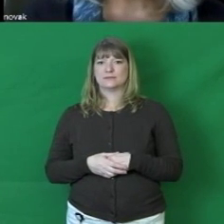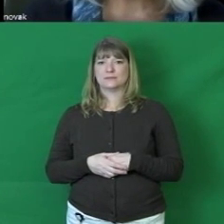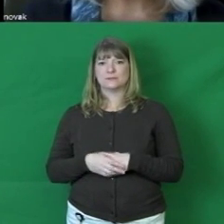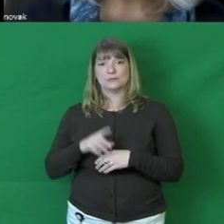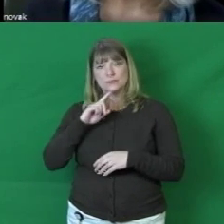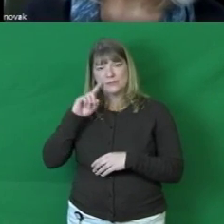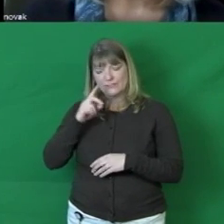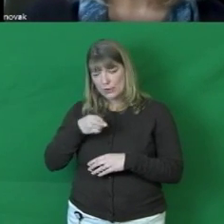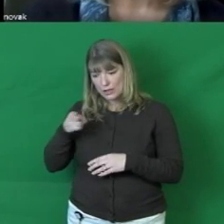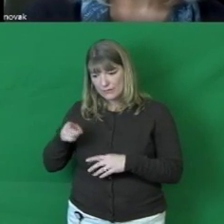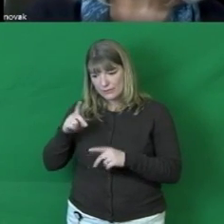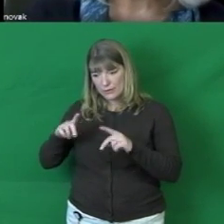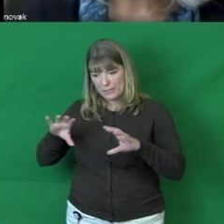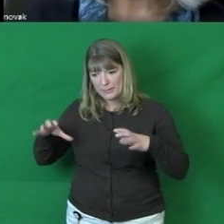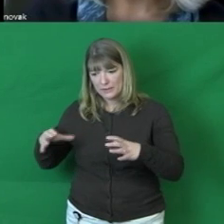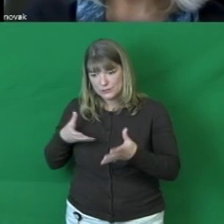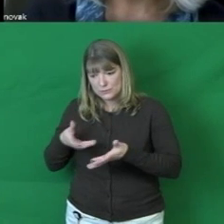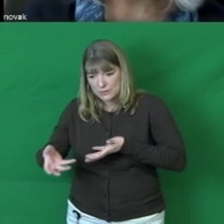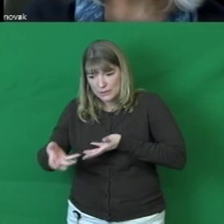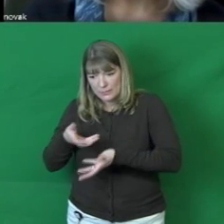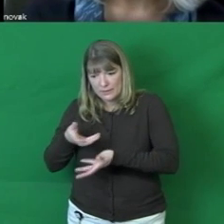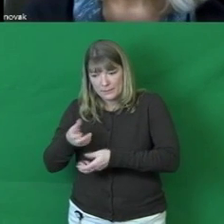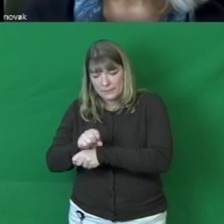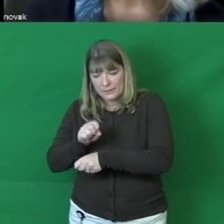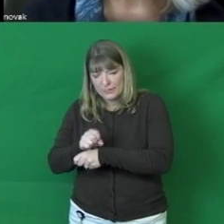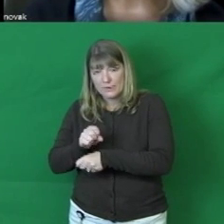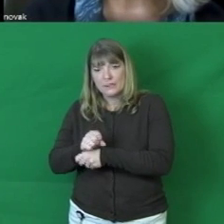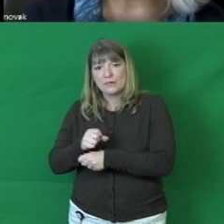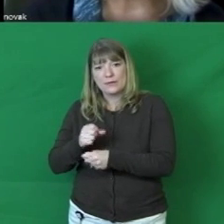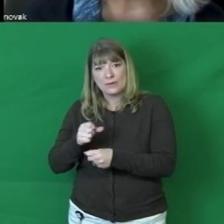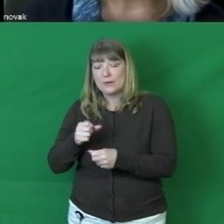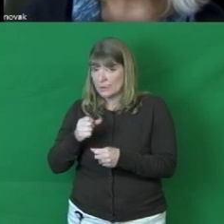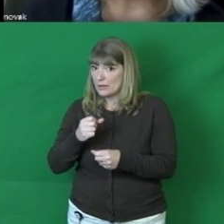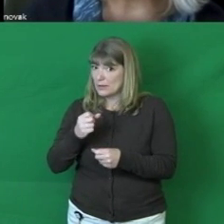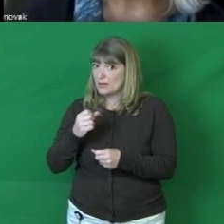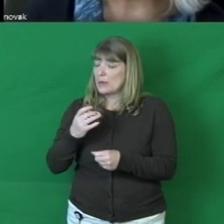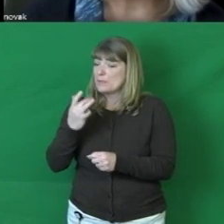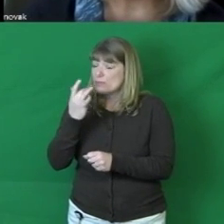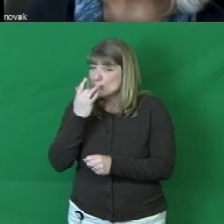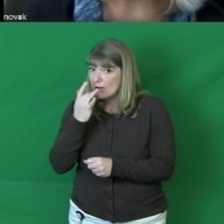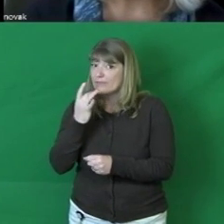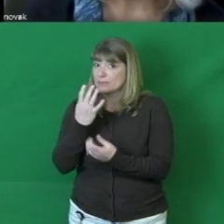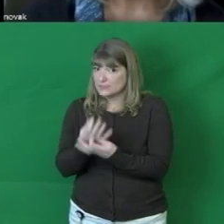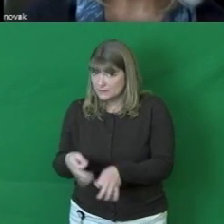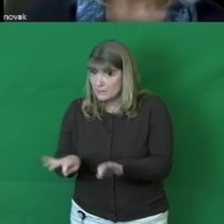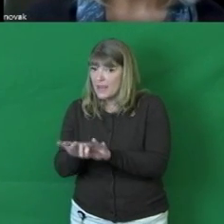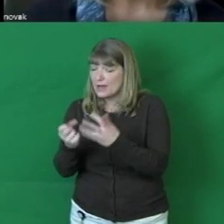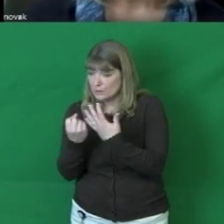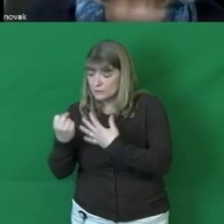when working with Deaf or hard of hearing populations, it is important to remember that preference matters,